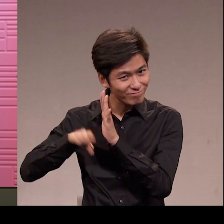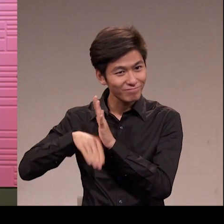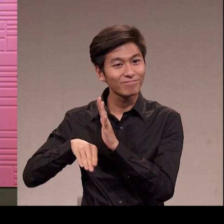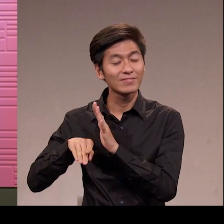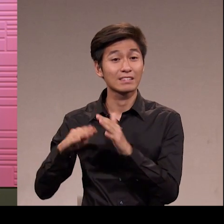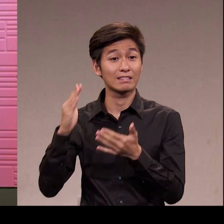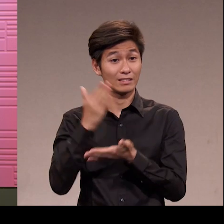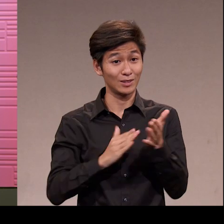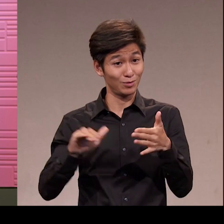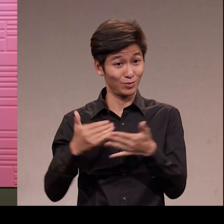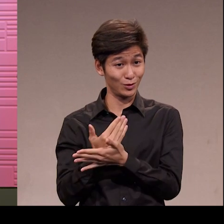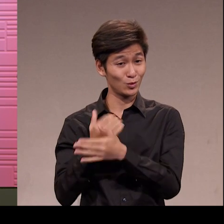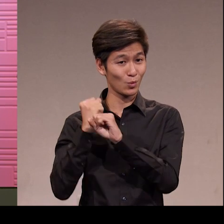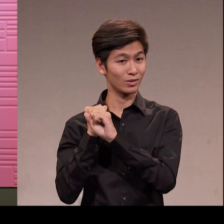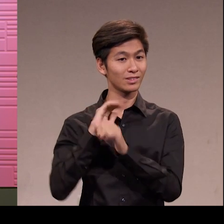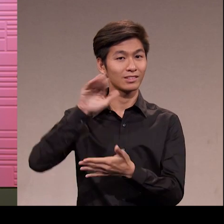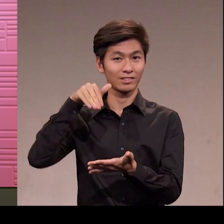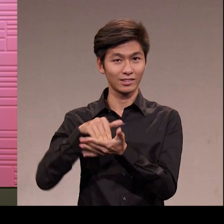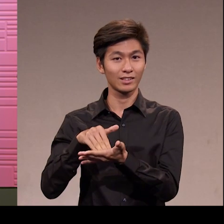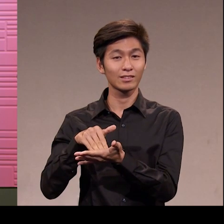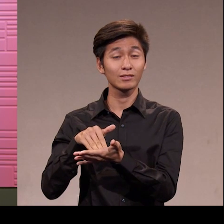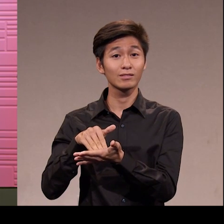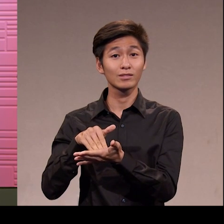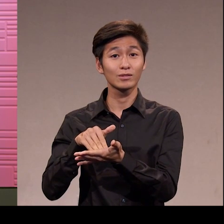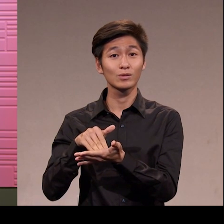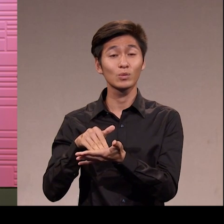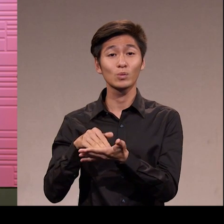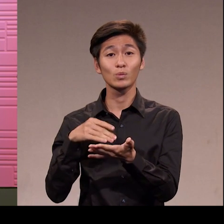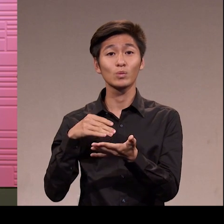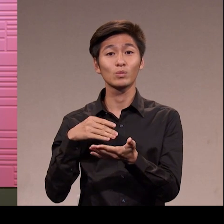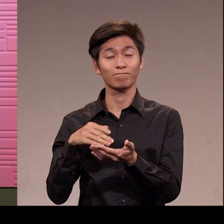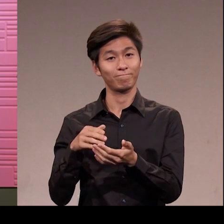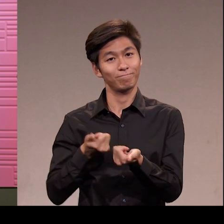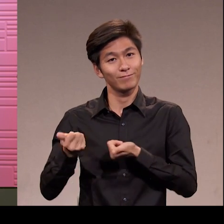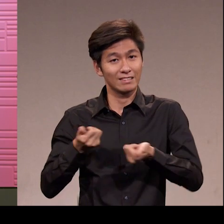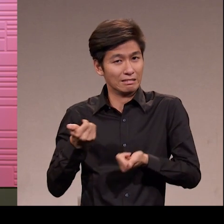Some of the new hawker centres will be managed as if they are cooperatives and social enterprises.